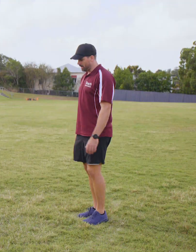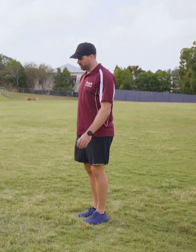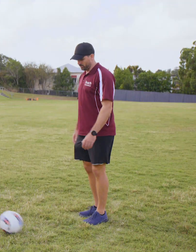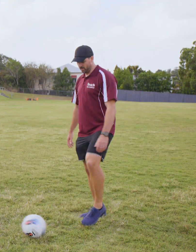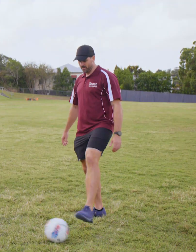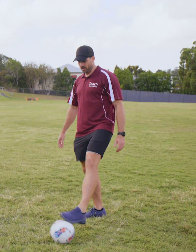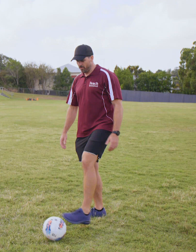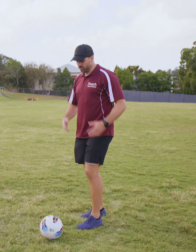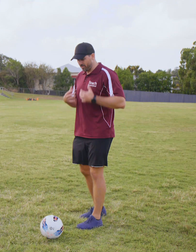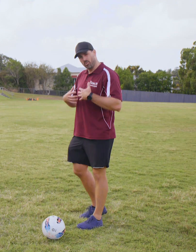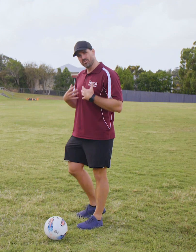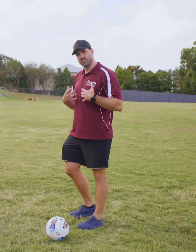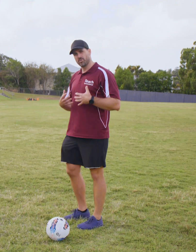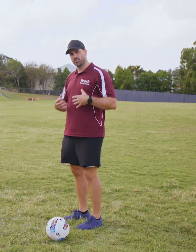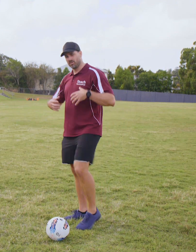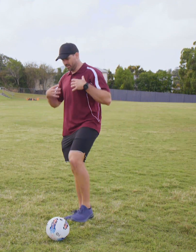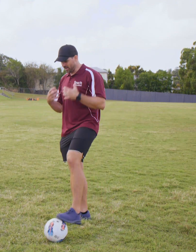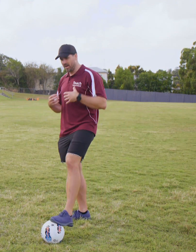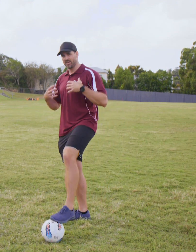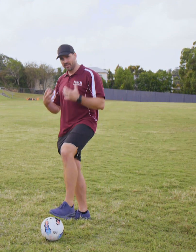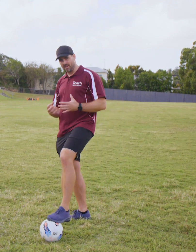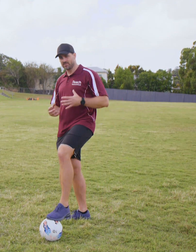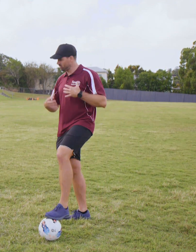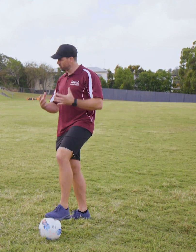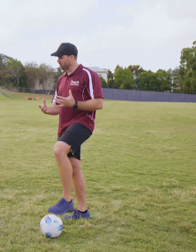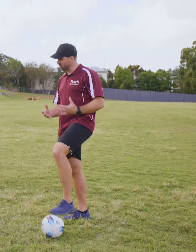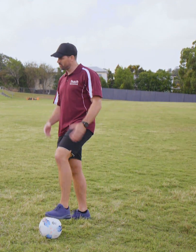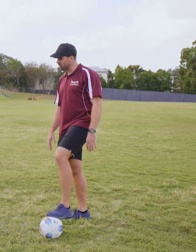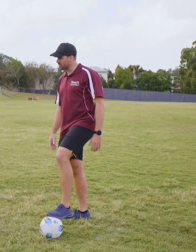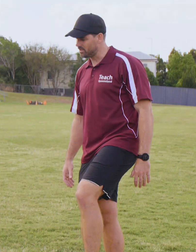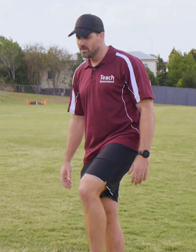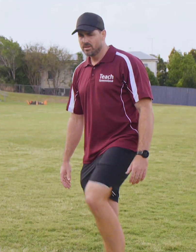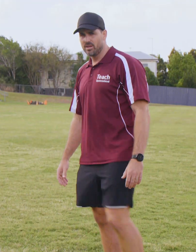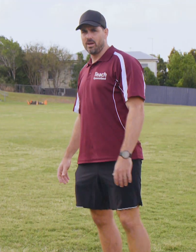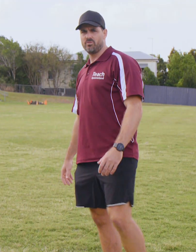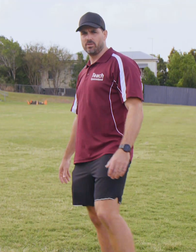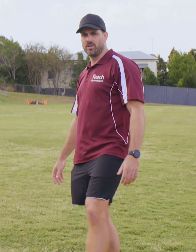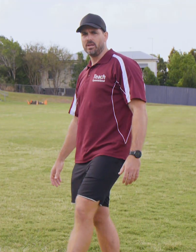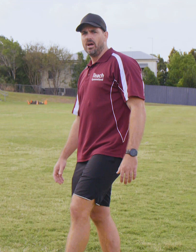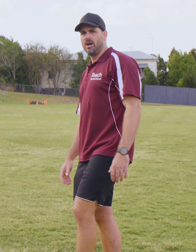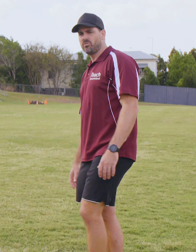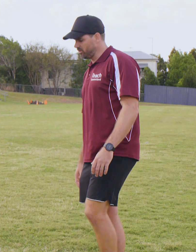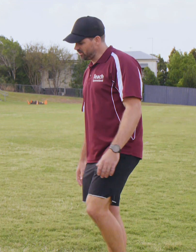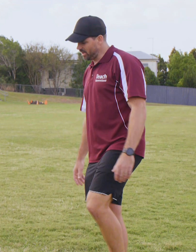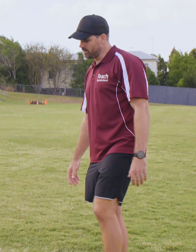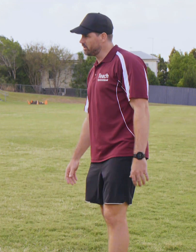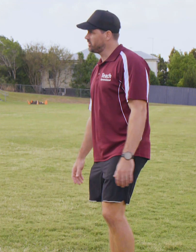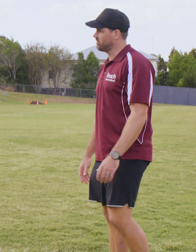Absolutely, and other organs in your body, your heart, lungs and those things too, isn’t it? Yeah. Yeah, absolutely. So do you know how long